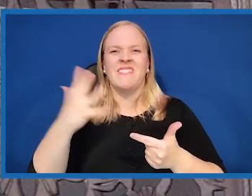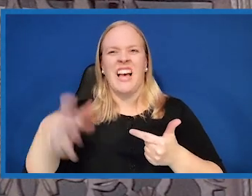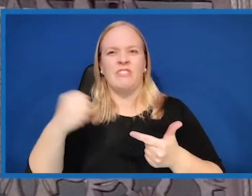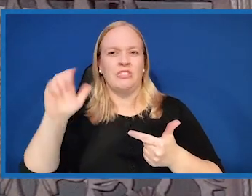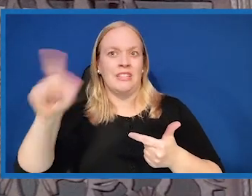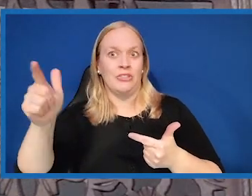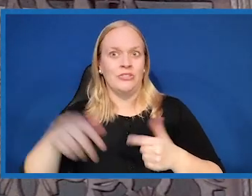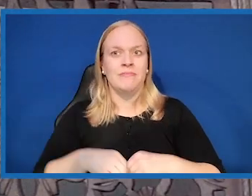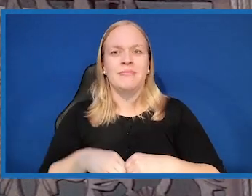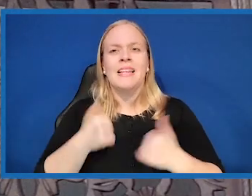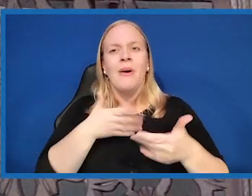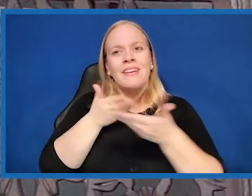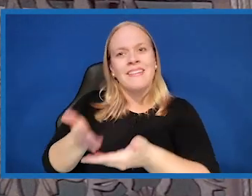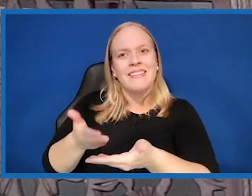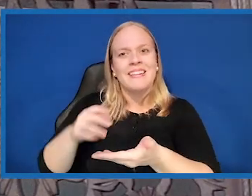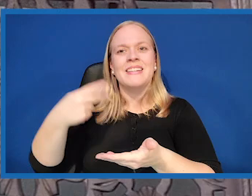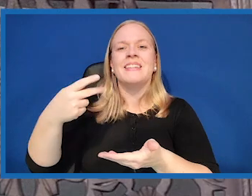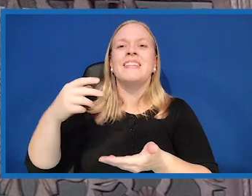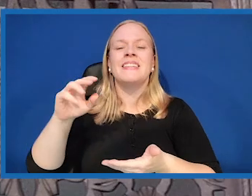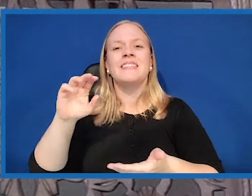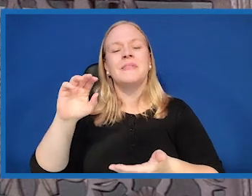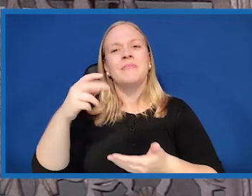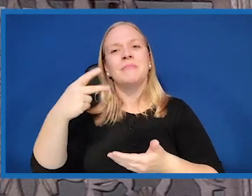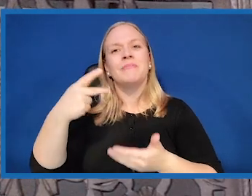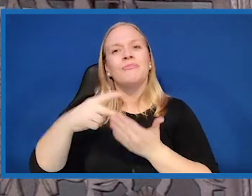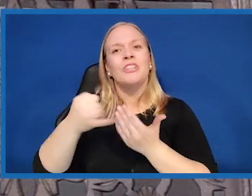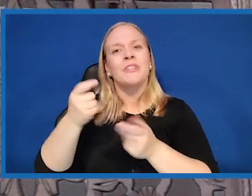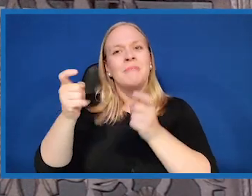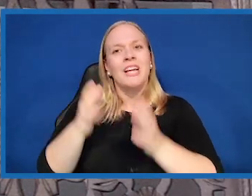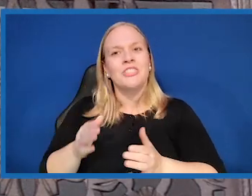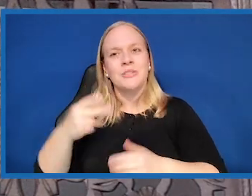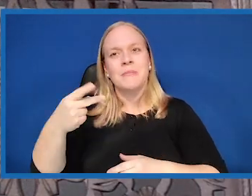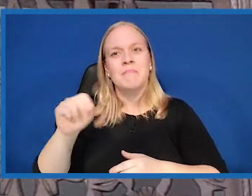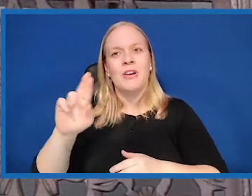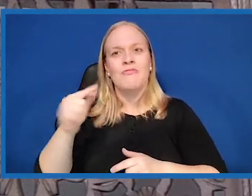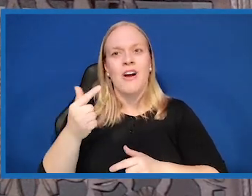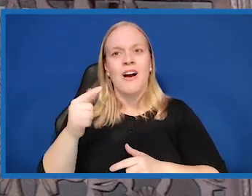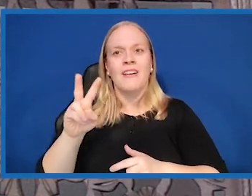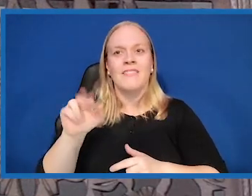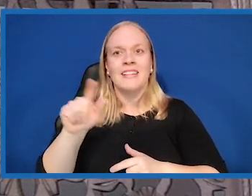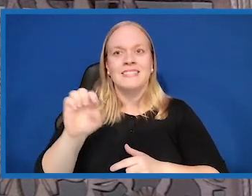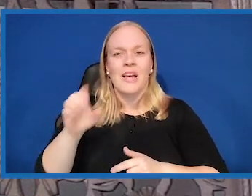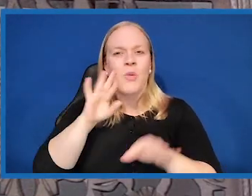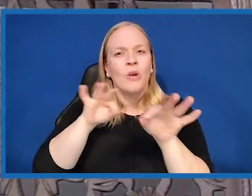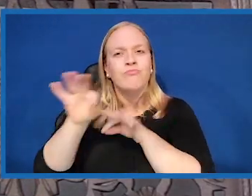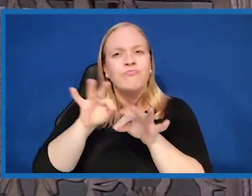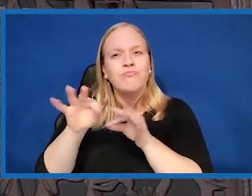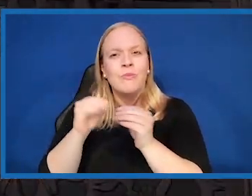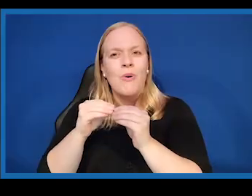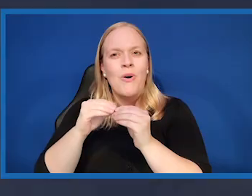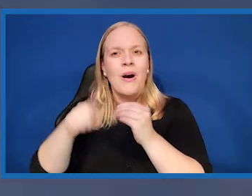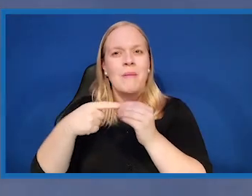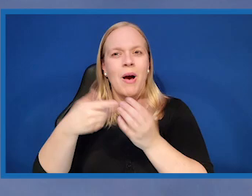PROJECT MANAGER, PARAG VAZE, WHO HAS BEEN PART OF SEA LEVEL RISE OBSERVATIONS FOR NEARLY THIRTY YEARS.